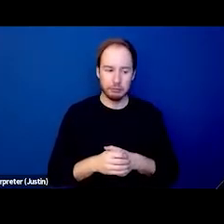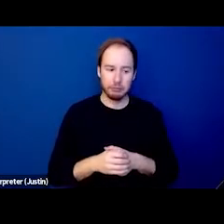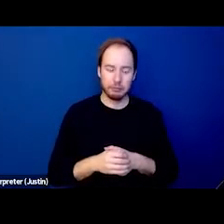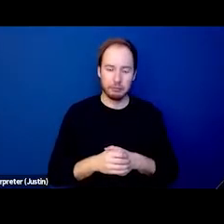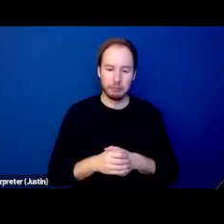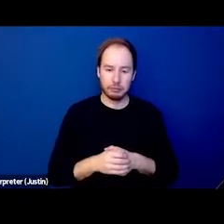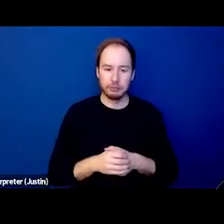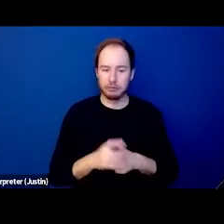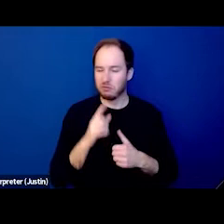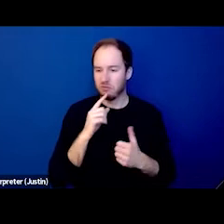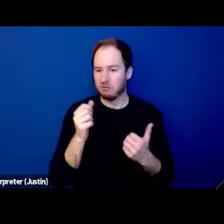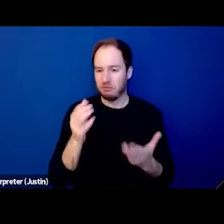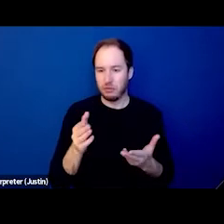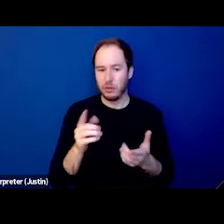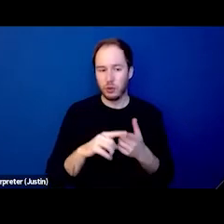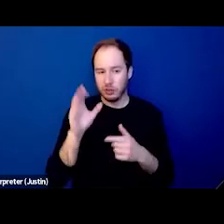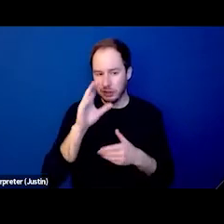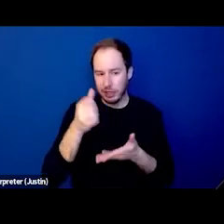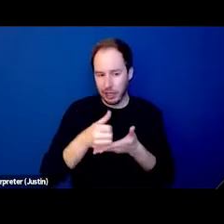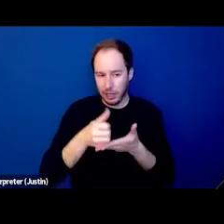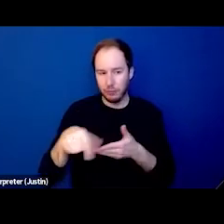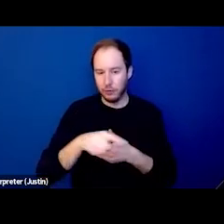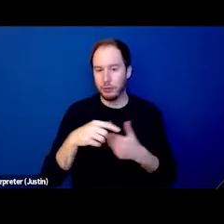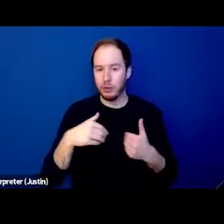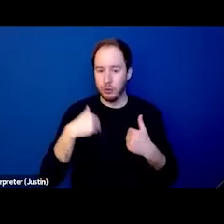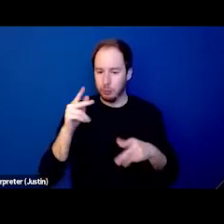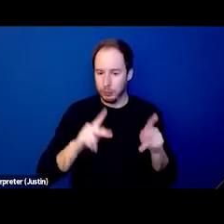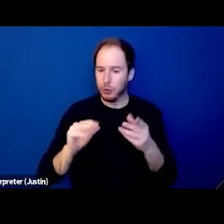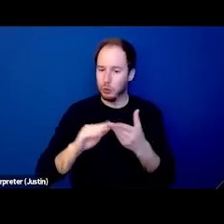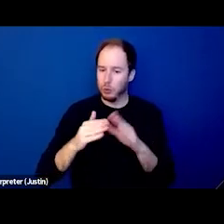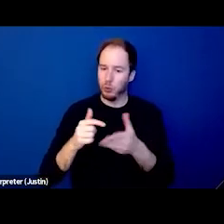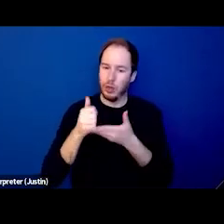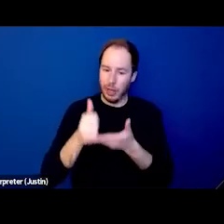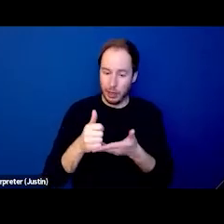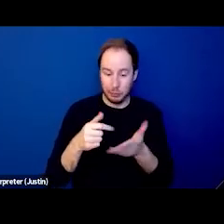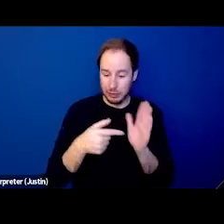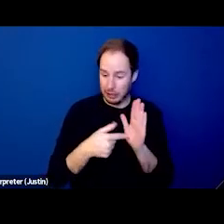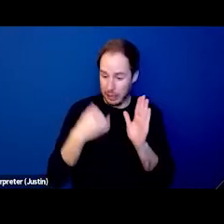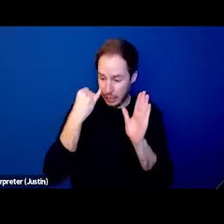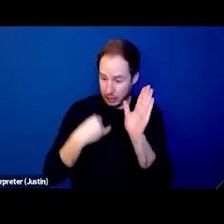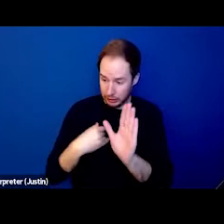Just a suggestion to seek help from native youth and the community to shape your messages and materials,